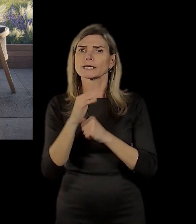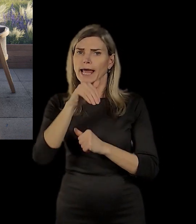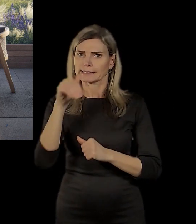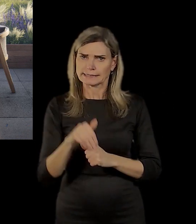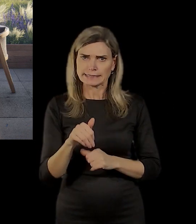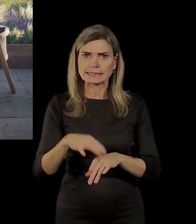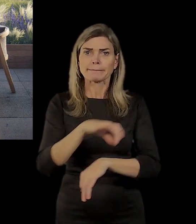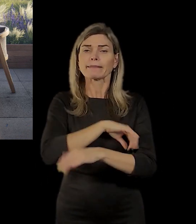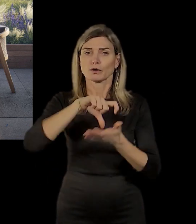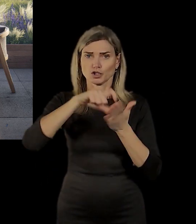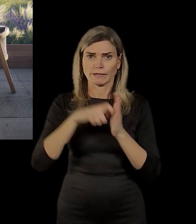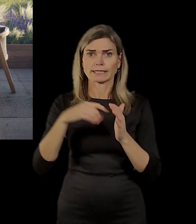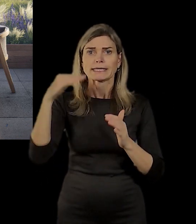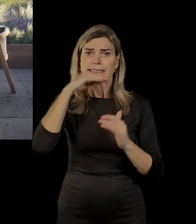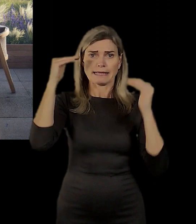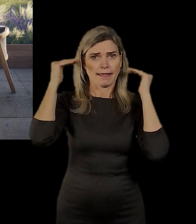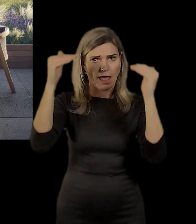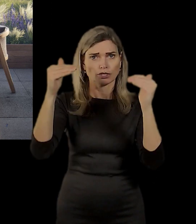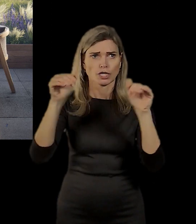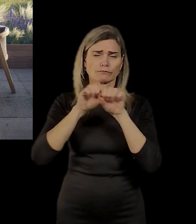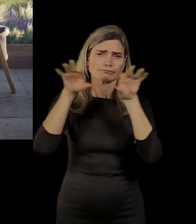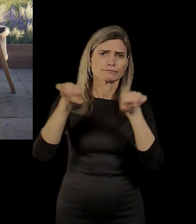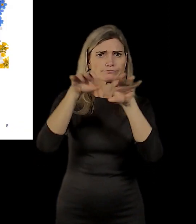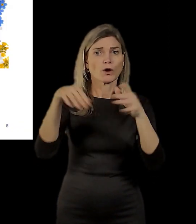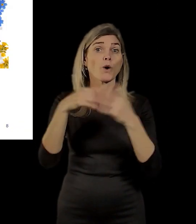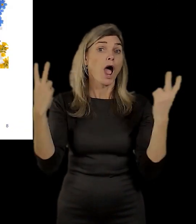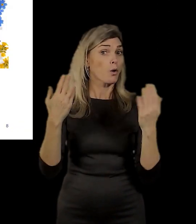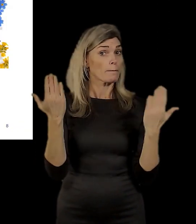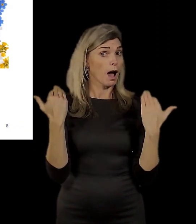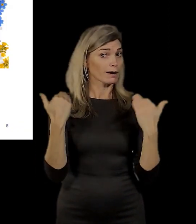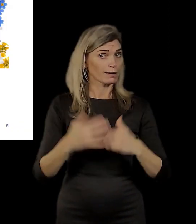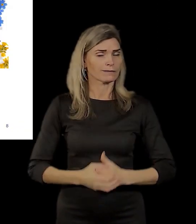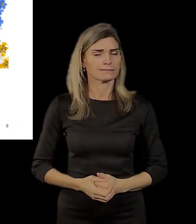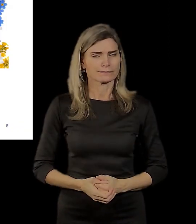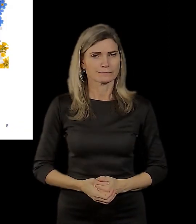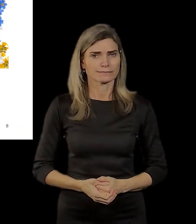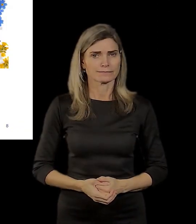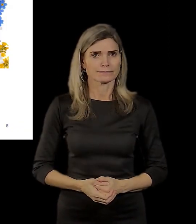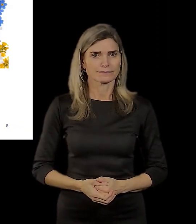Biodiversity. They are birdhouses, special boxes for swifts,